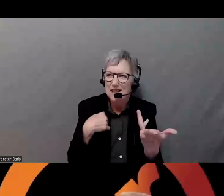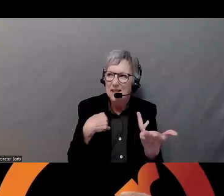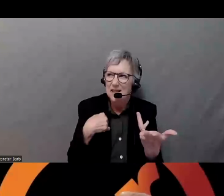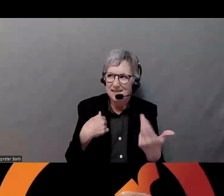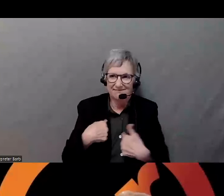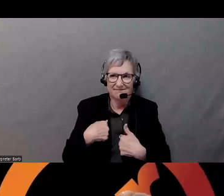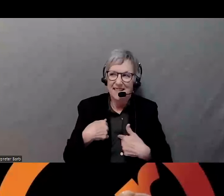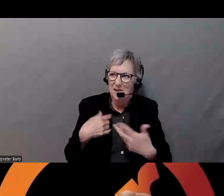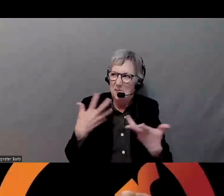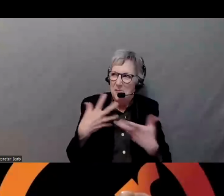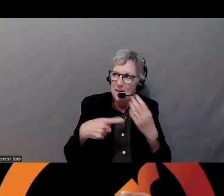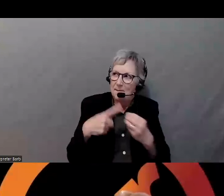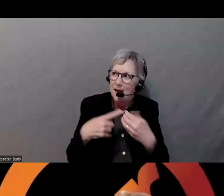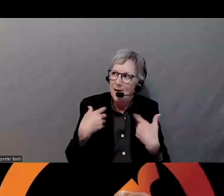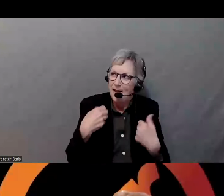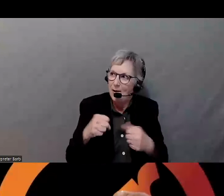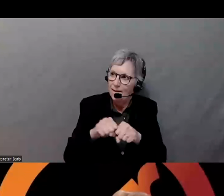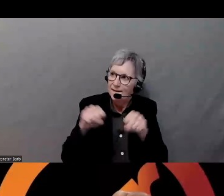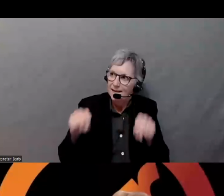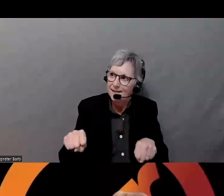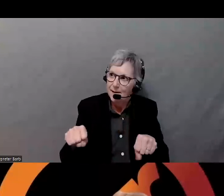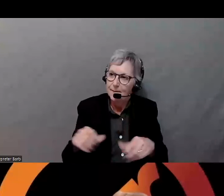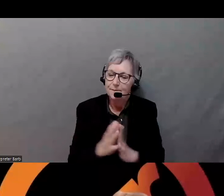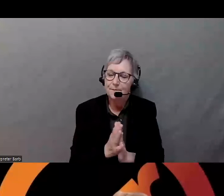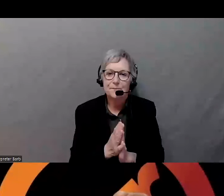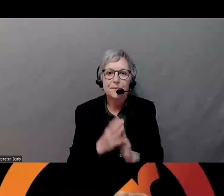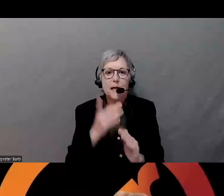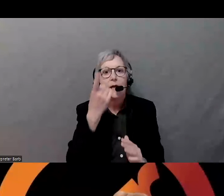DOCTOR GARDENER SAYS THAT IS NOT SOMETHING THAT WE NEED TO BE